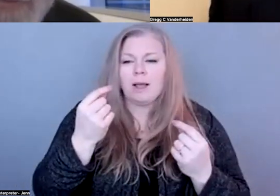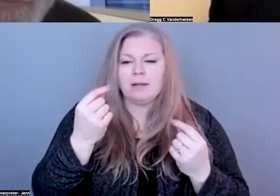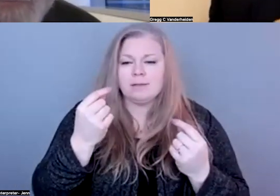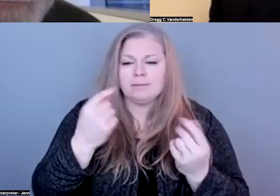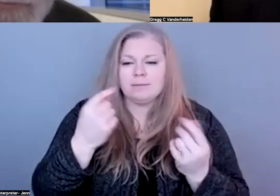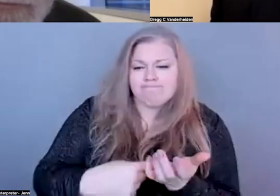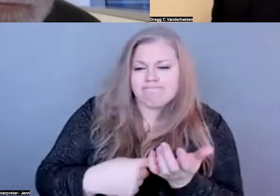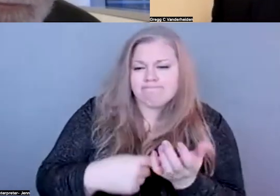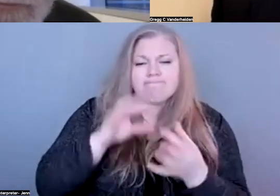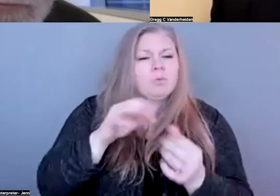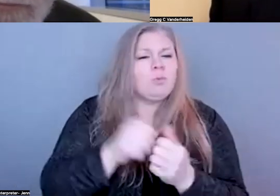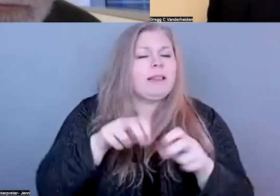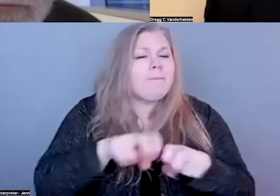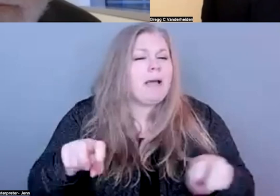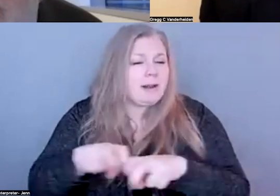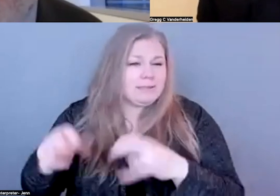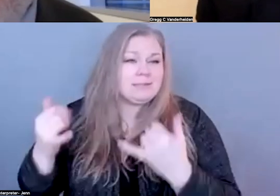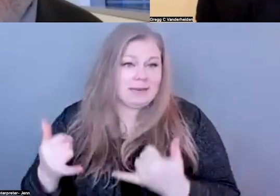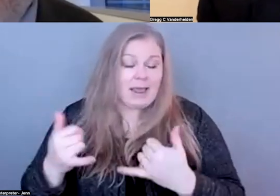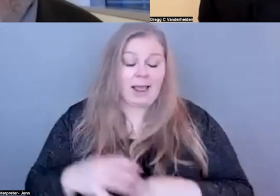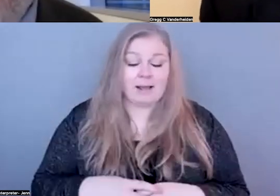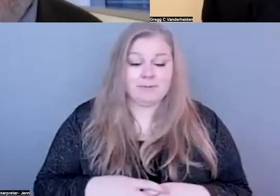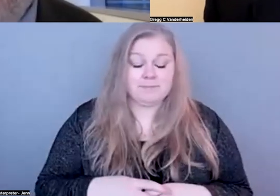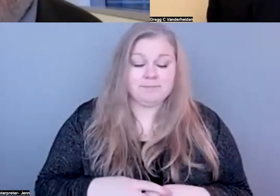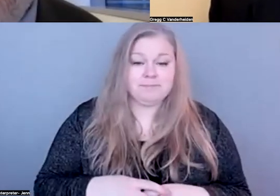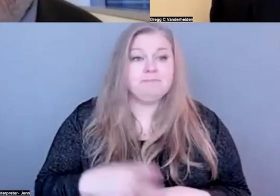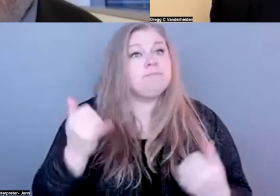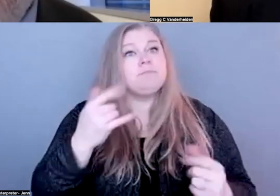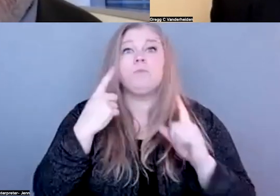Remember that the goal of this whole session today is going to be to try